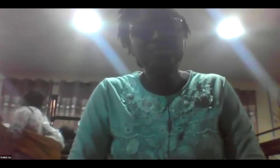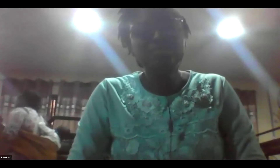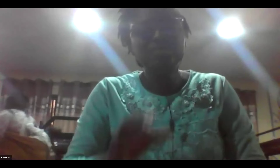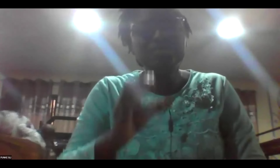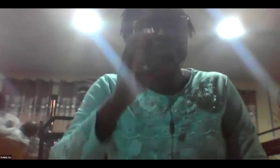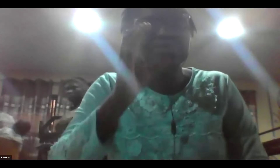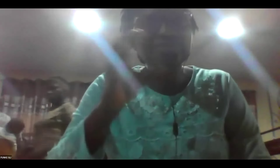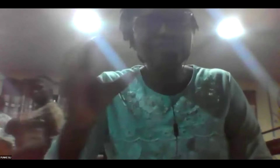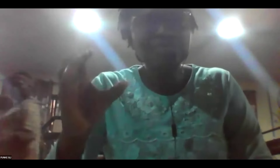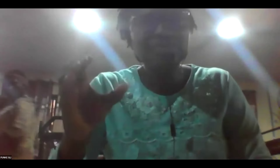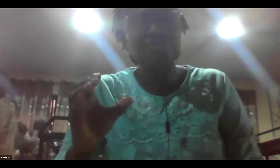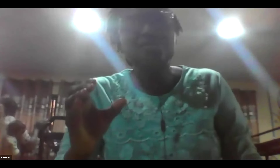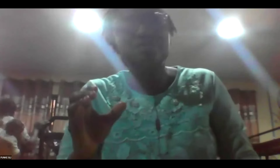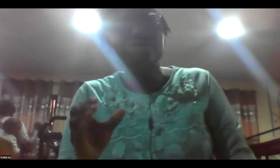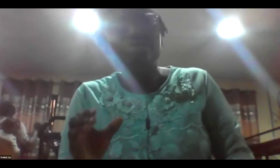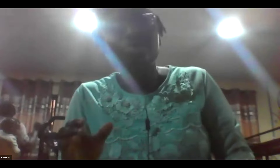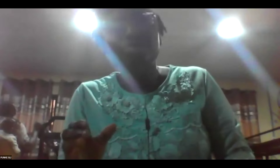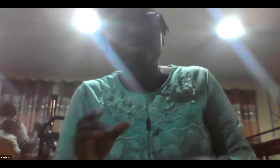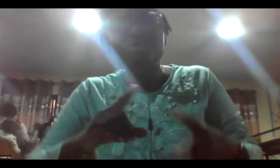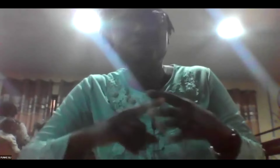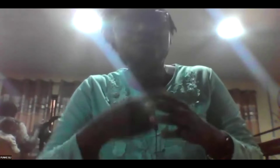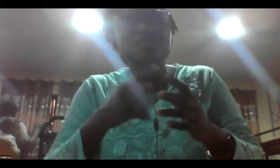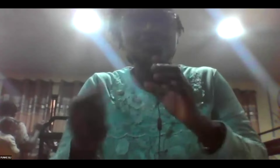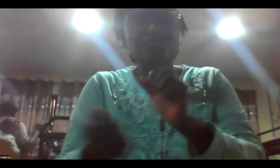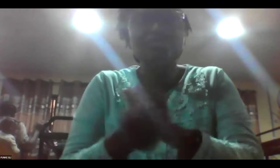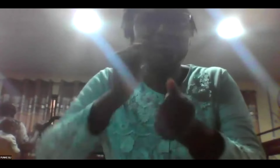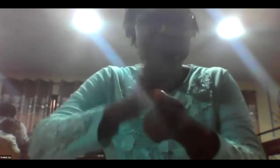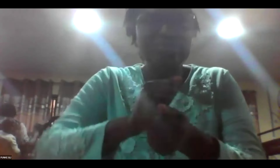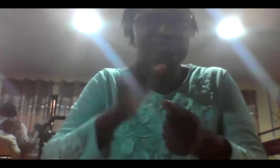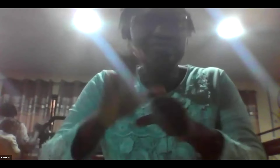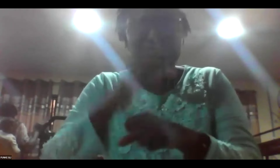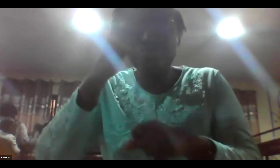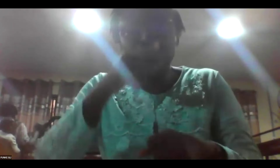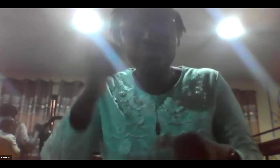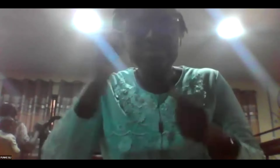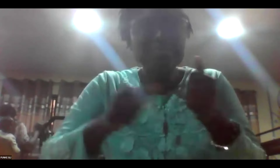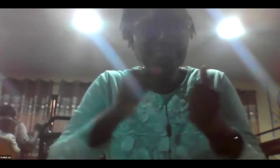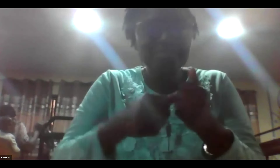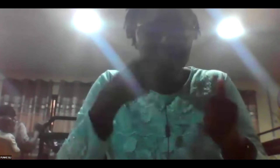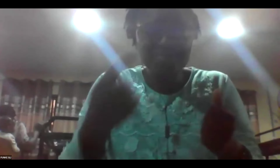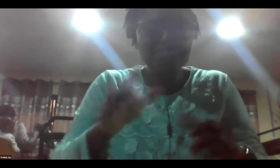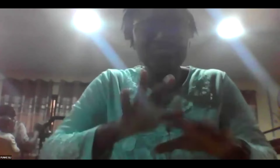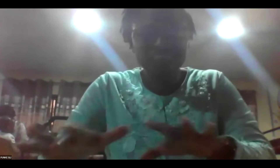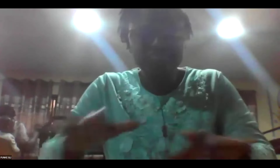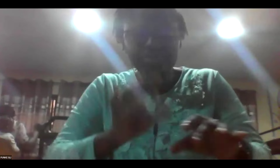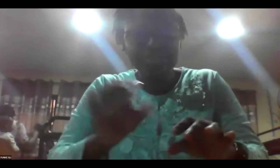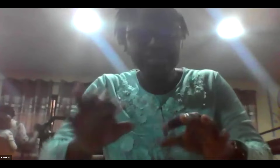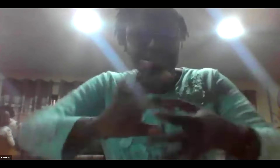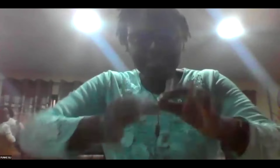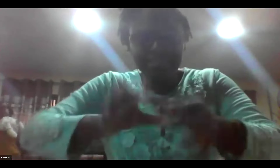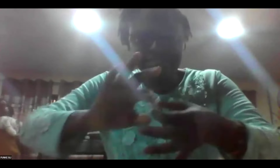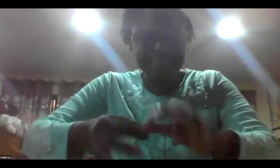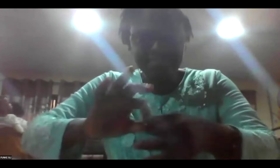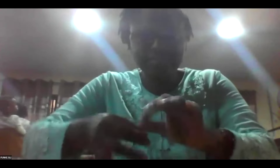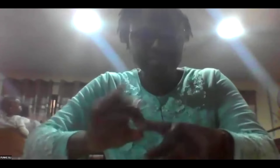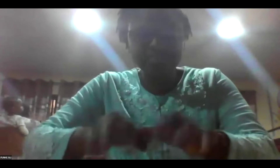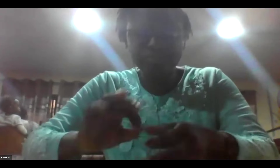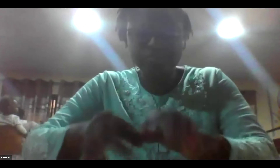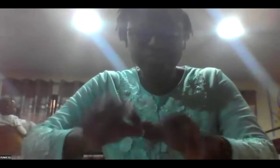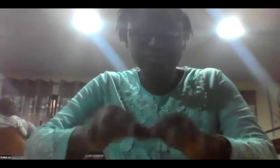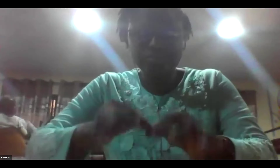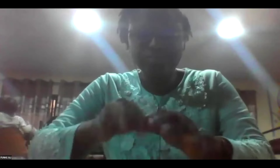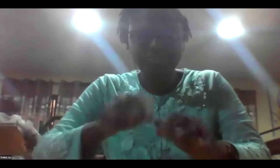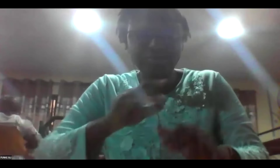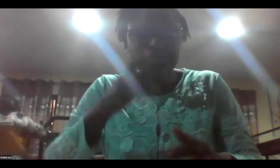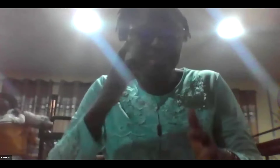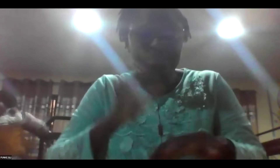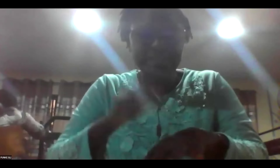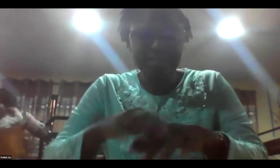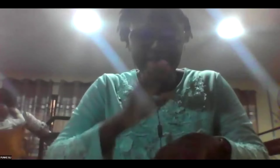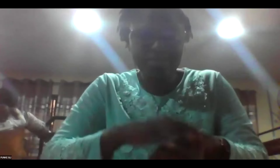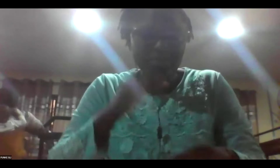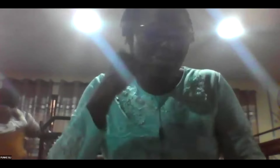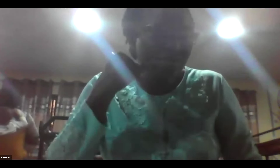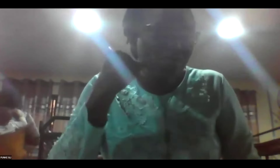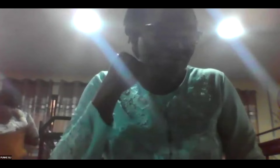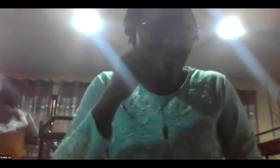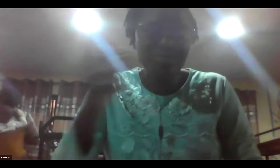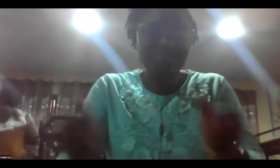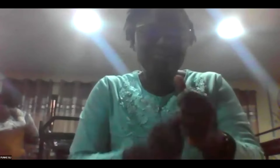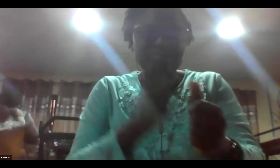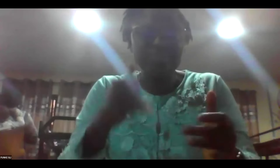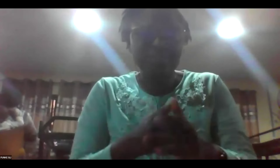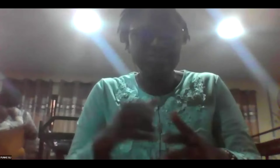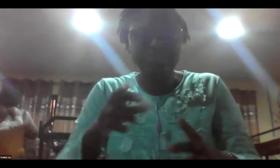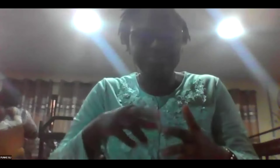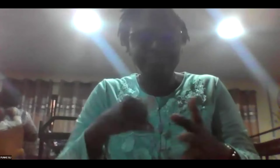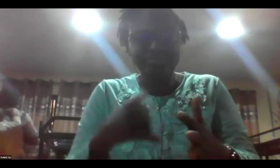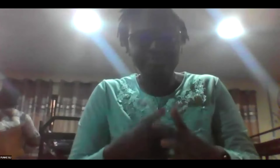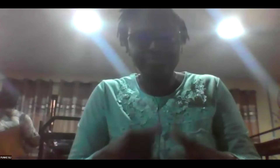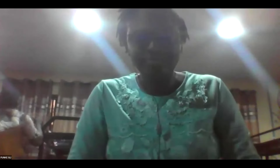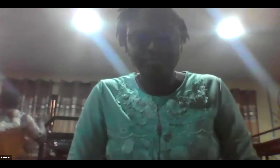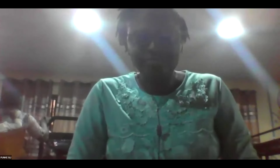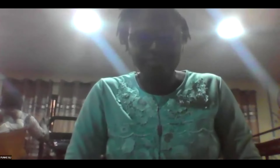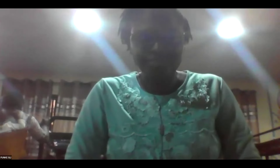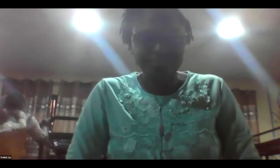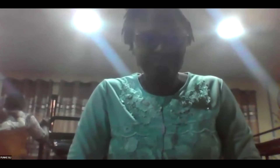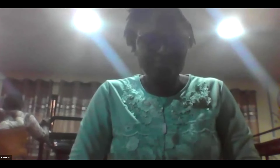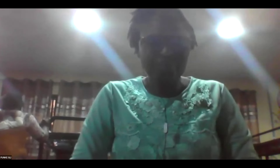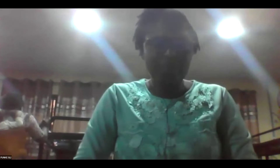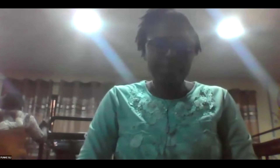it to, you know, begin to transcribe in full for you everything that I'm saying right now, or anything, that if a schedule is saying, you are going to be seeing it typed on your phone, and you can be following it and be reading it clearly so that you can fully maximize